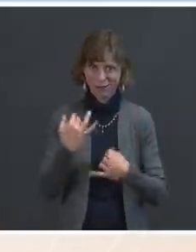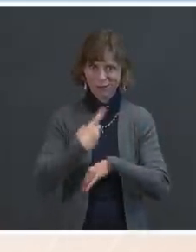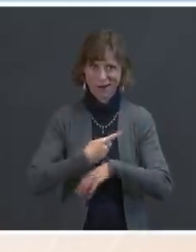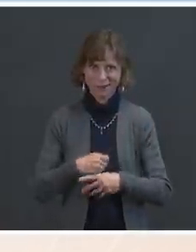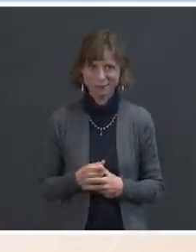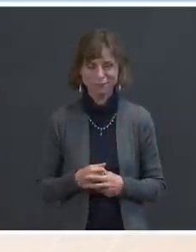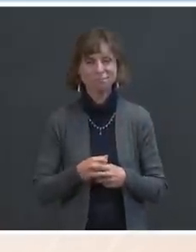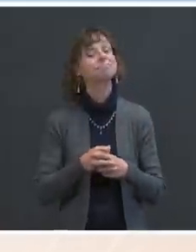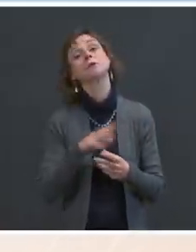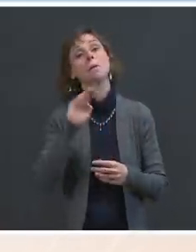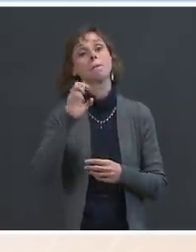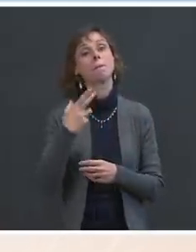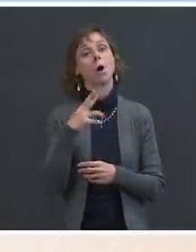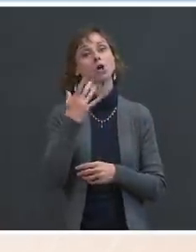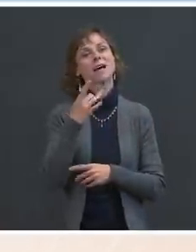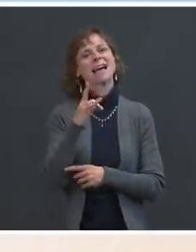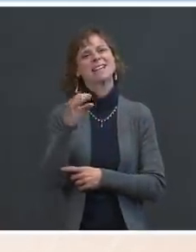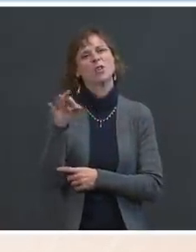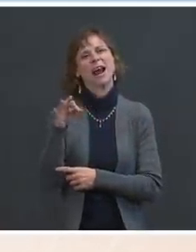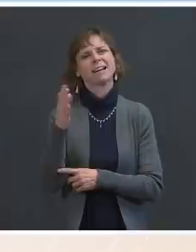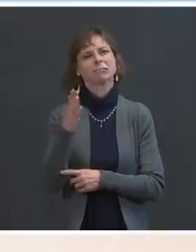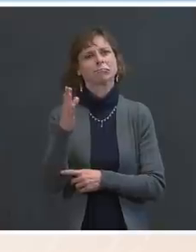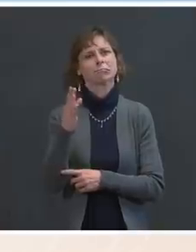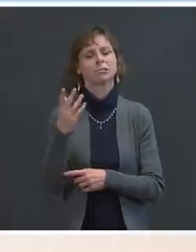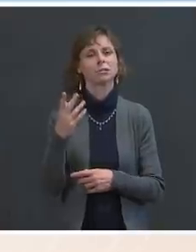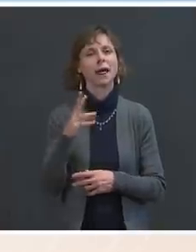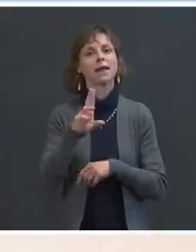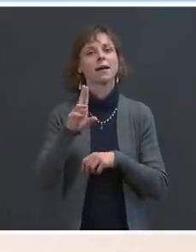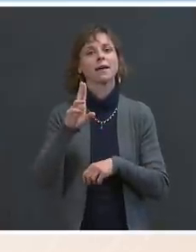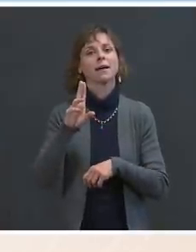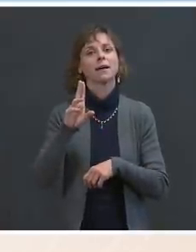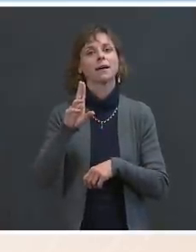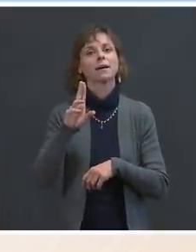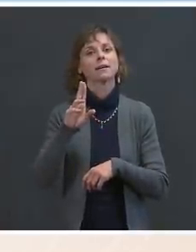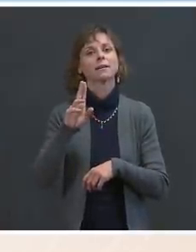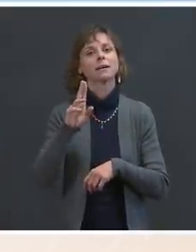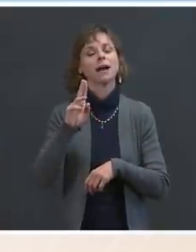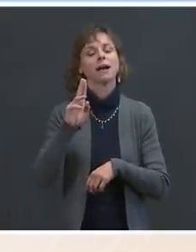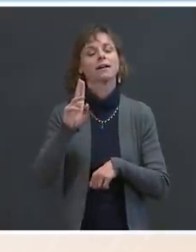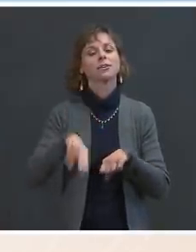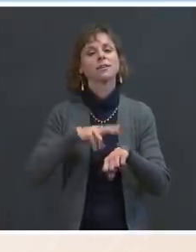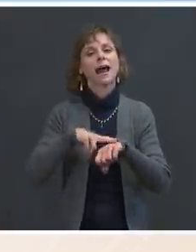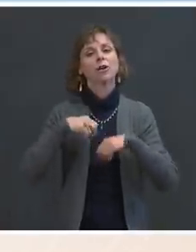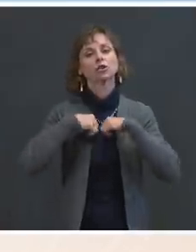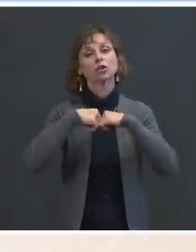On March 18th through 19th, National Security Advisor Jake Sullivan and Secretary of State Tony Blinken